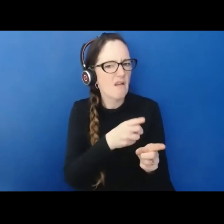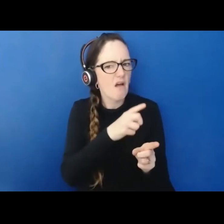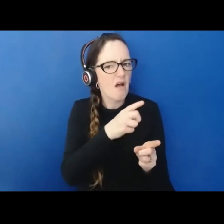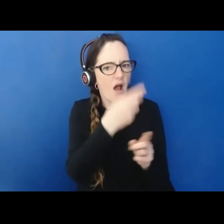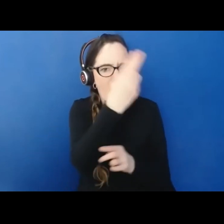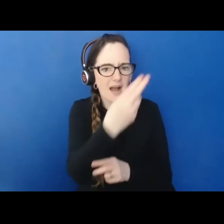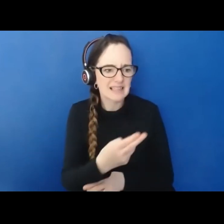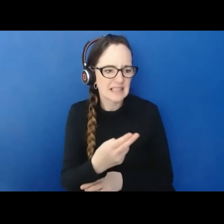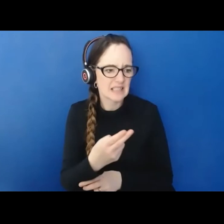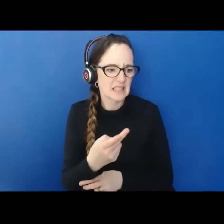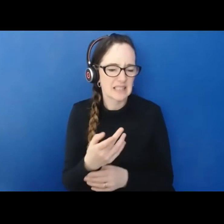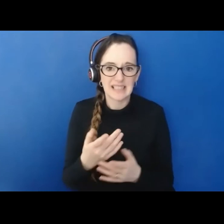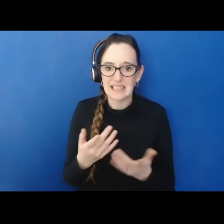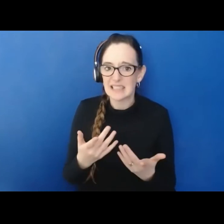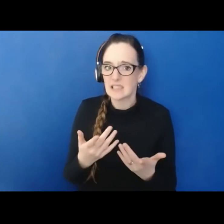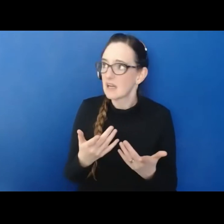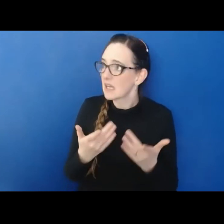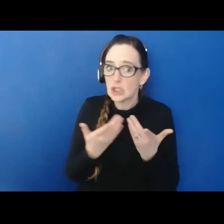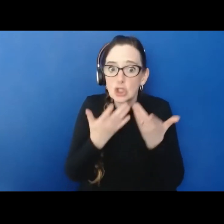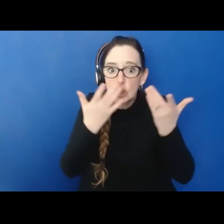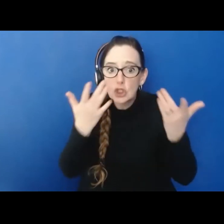those pieces to be seen or those performances to happen.